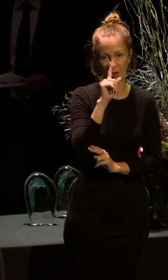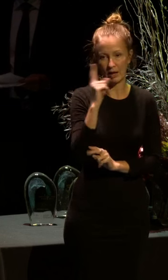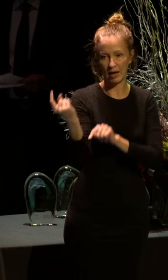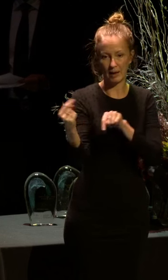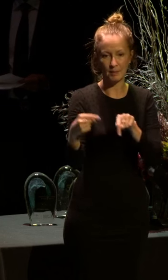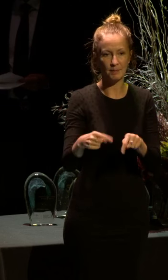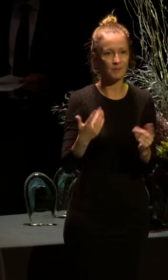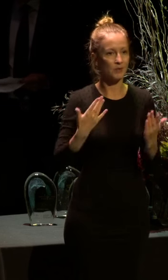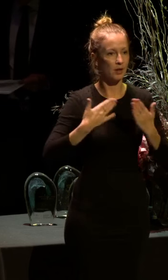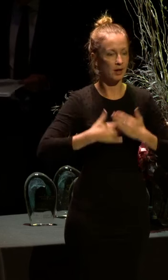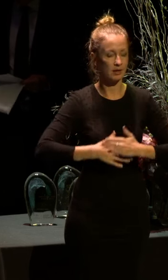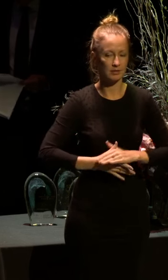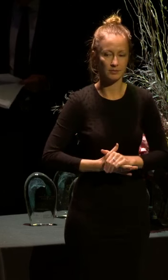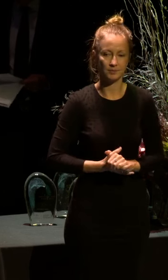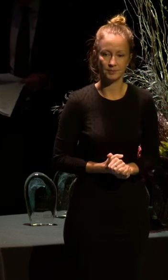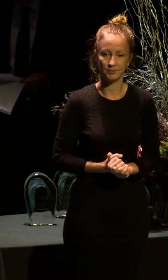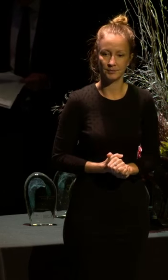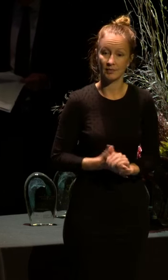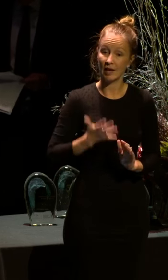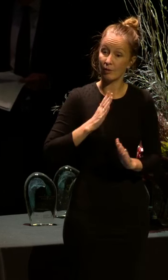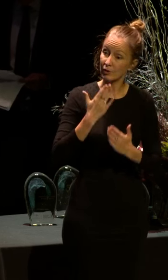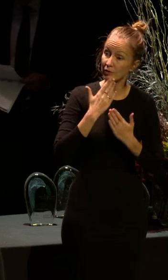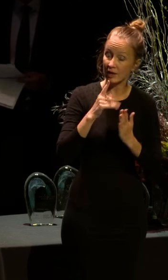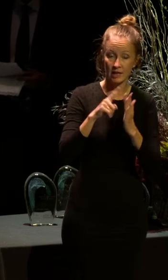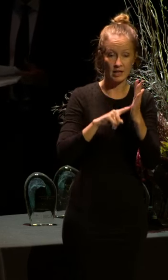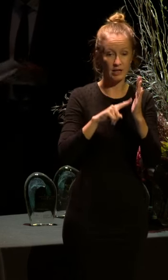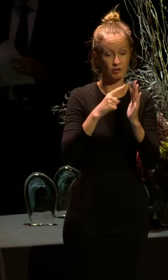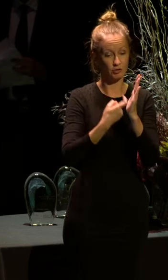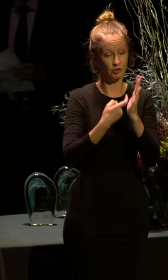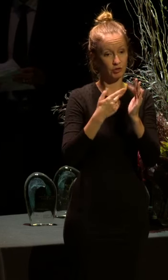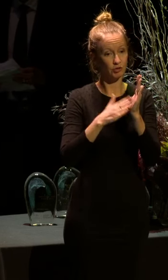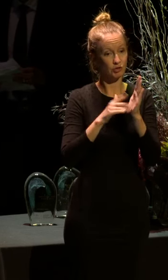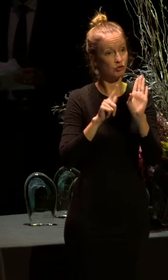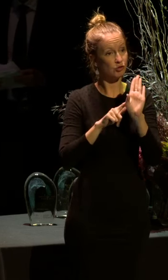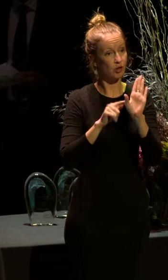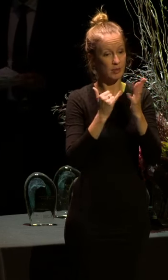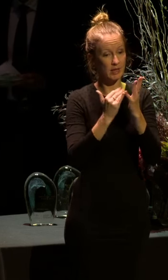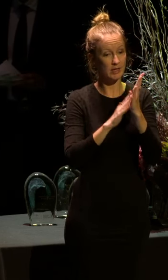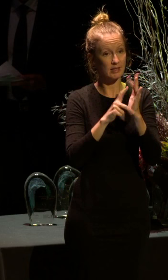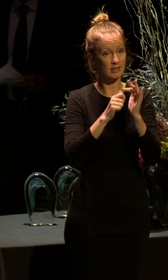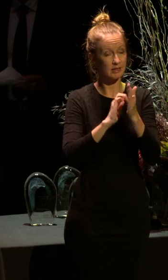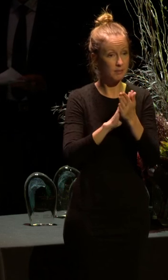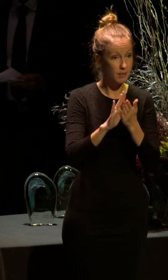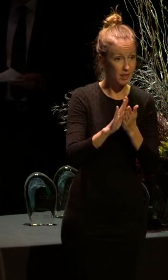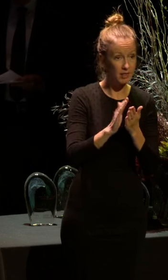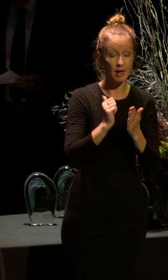I'd like to thank Jeremy Smith and my peers for this award and the Australia Council.